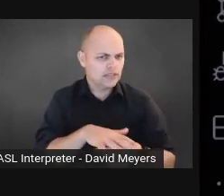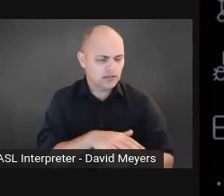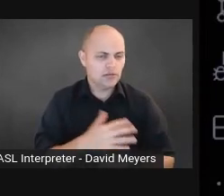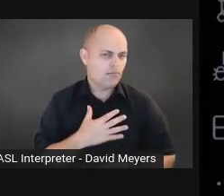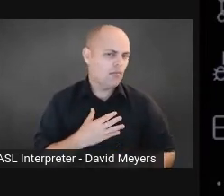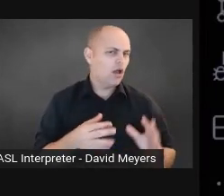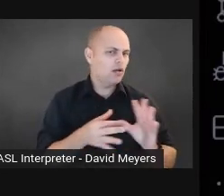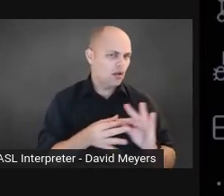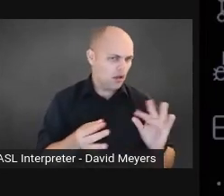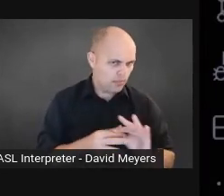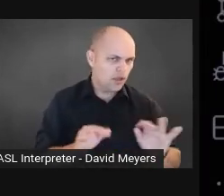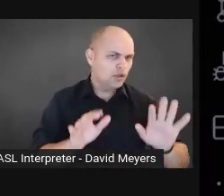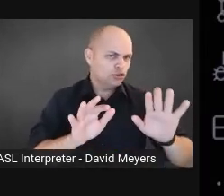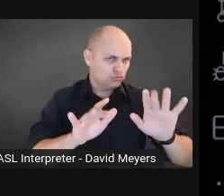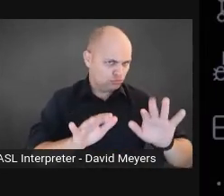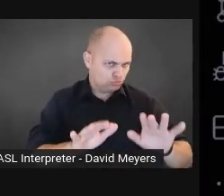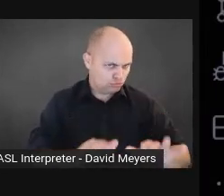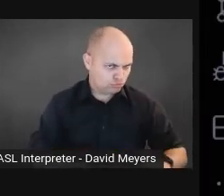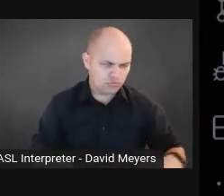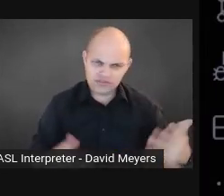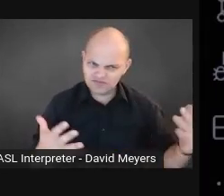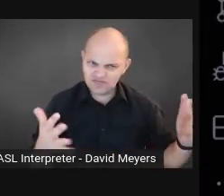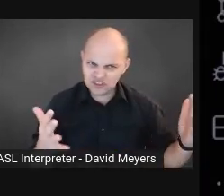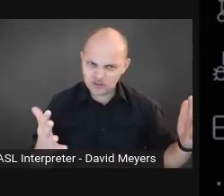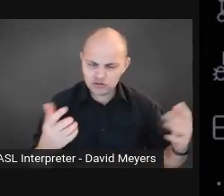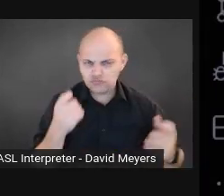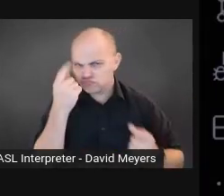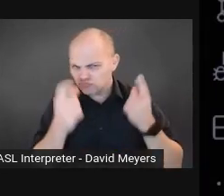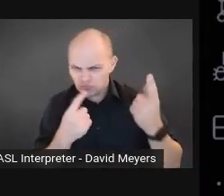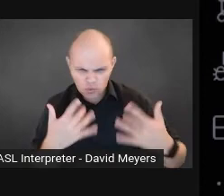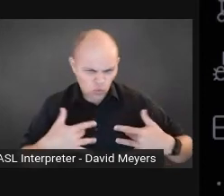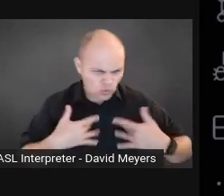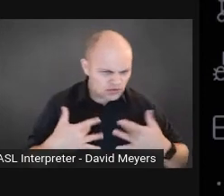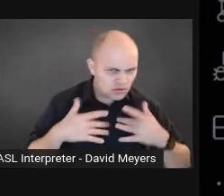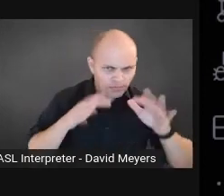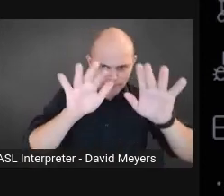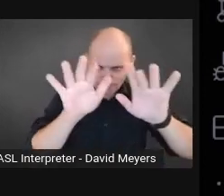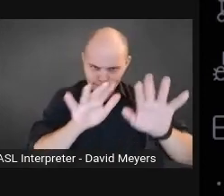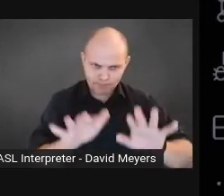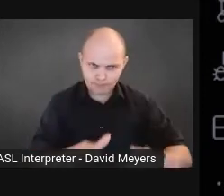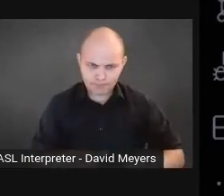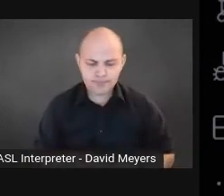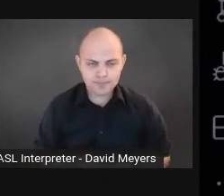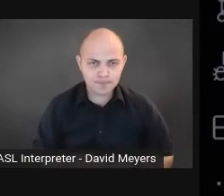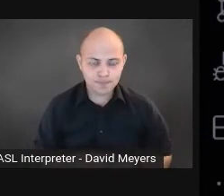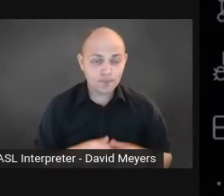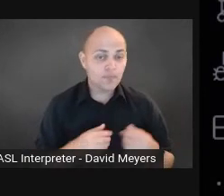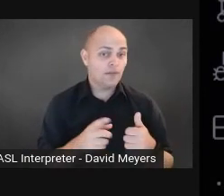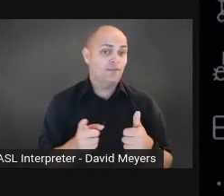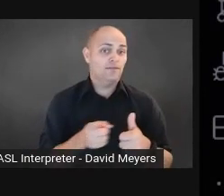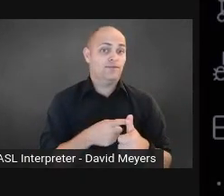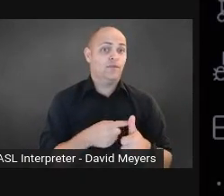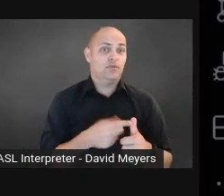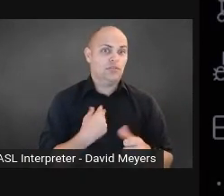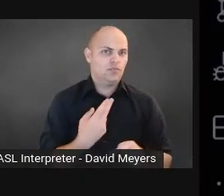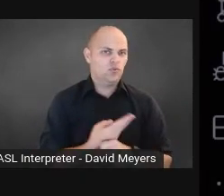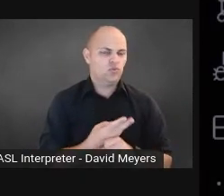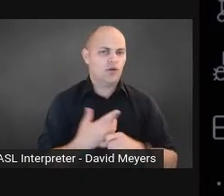to make it understand what's going on with everything. The first thing that I do while I am using a EventListener I downloaded